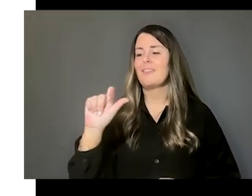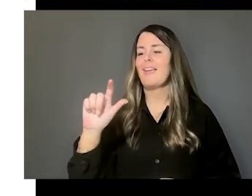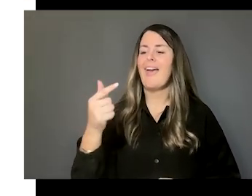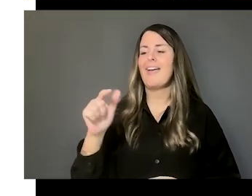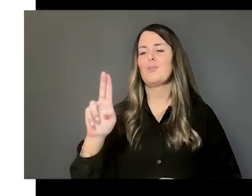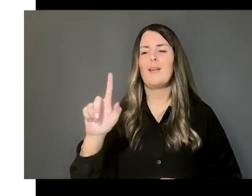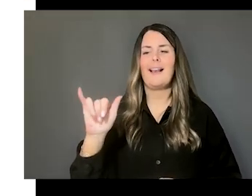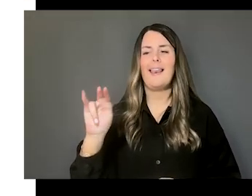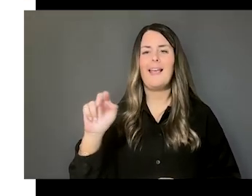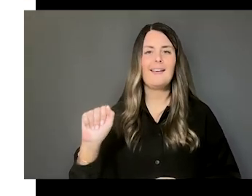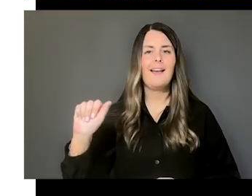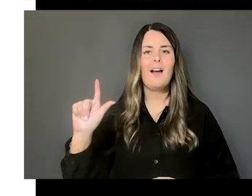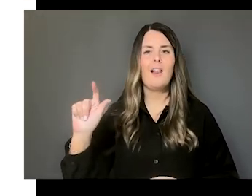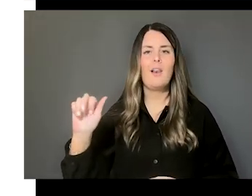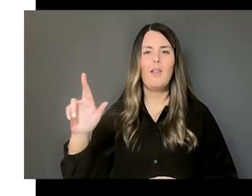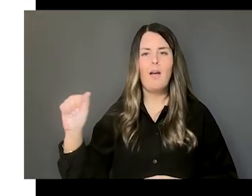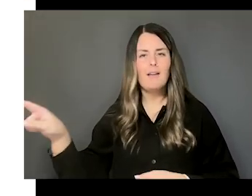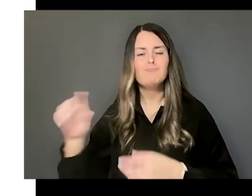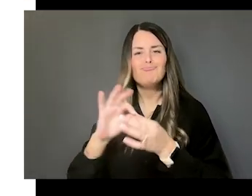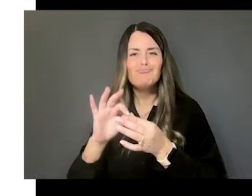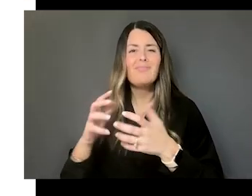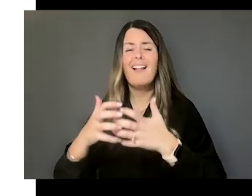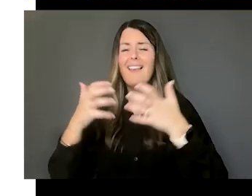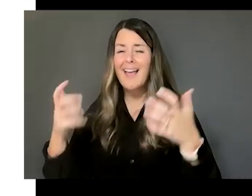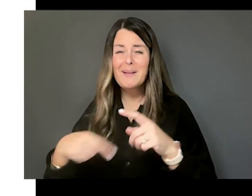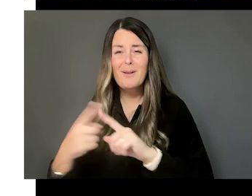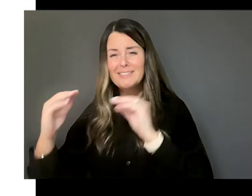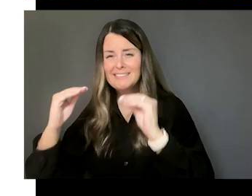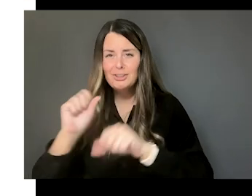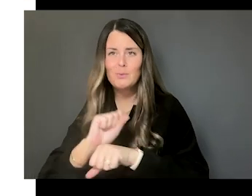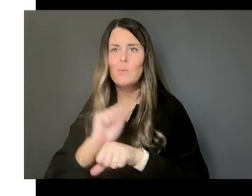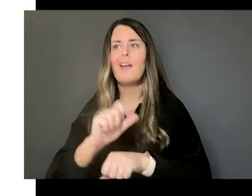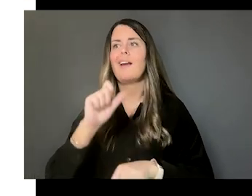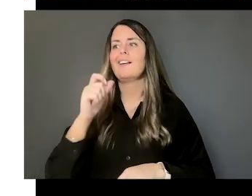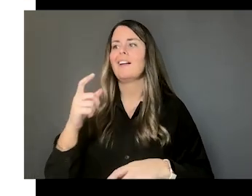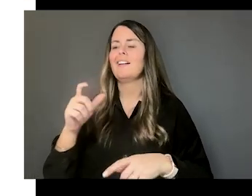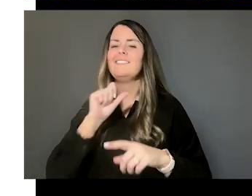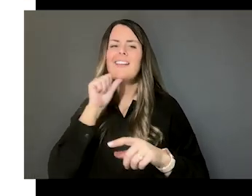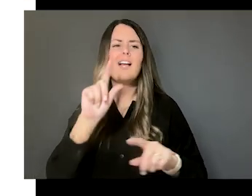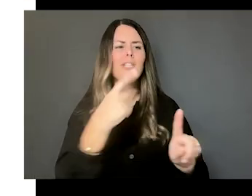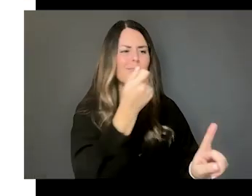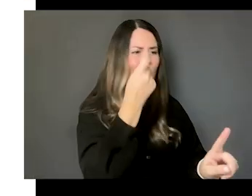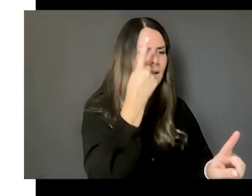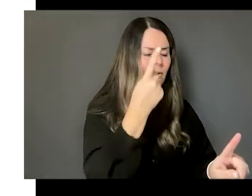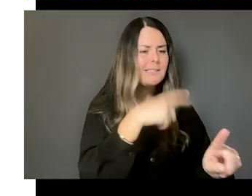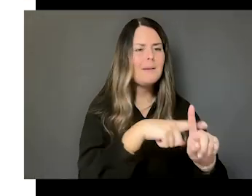in her coaching work. I heard a lot about coherence, not just coherence in the standards and in the curriculum.